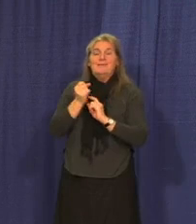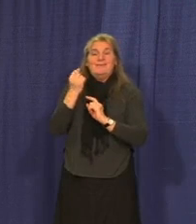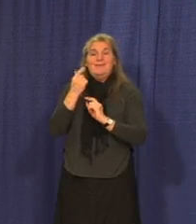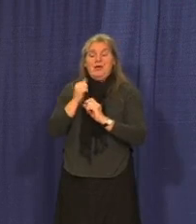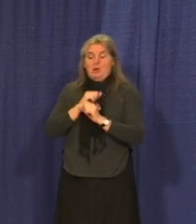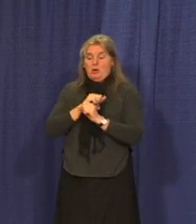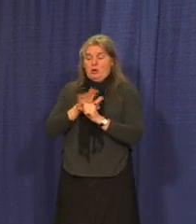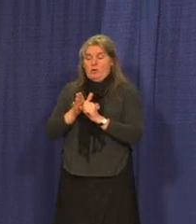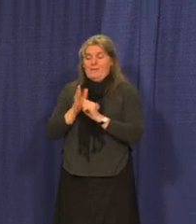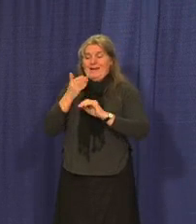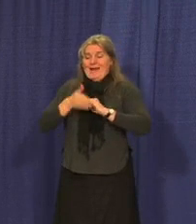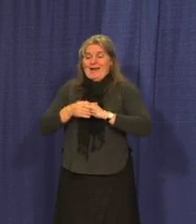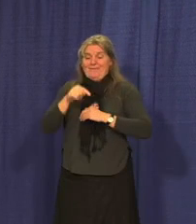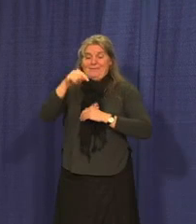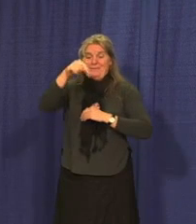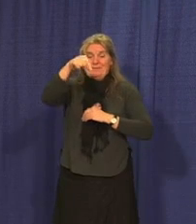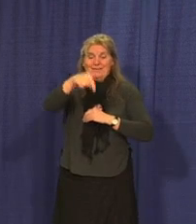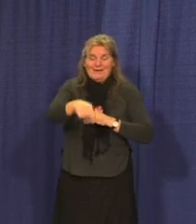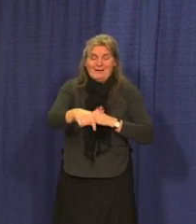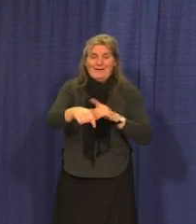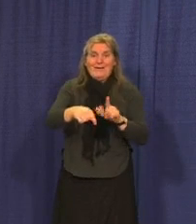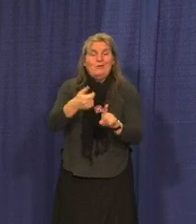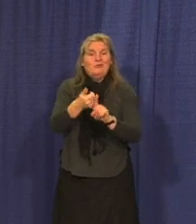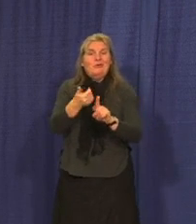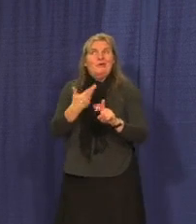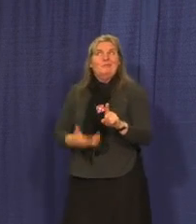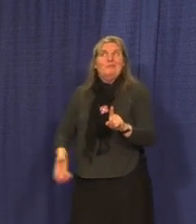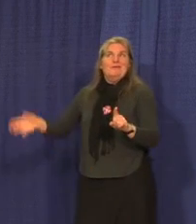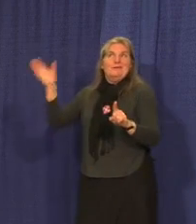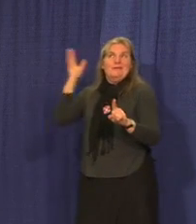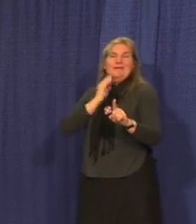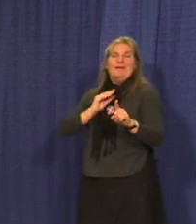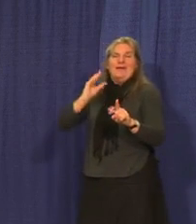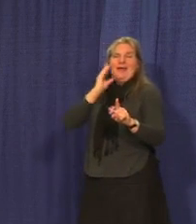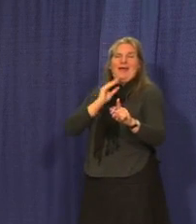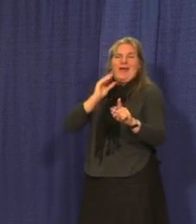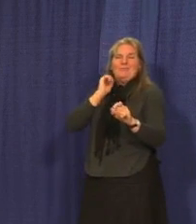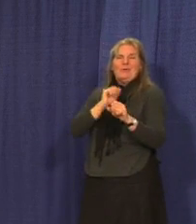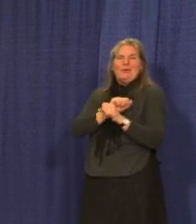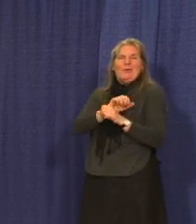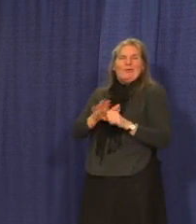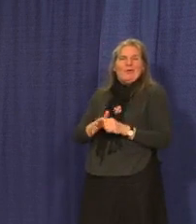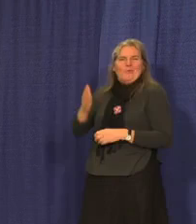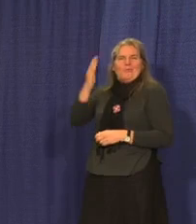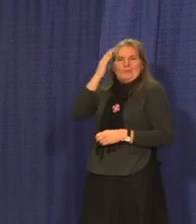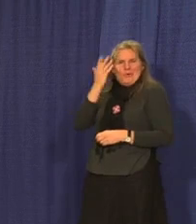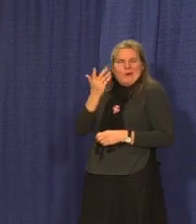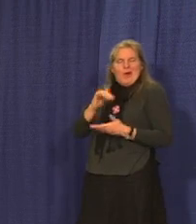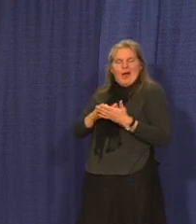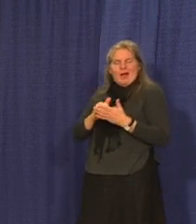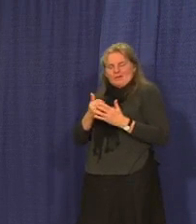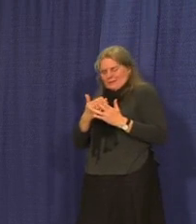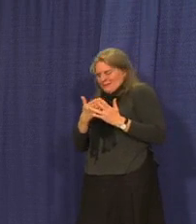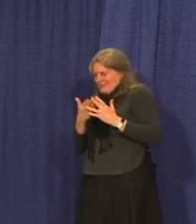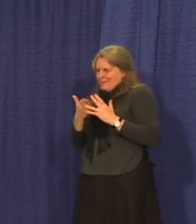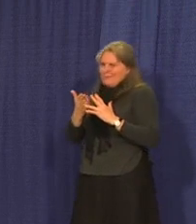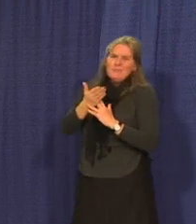again post COVID, is going to be another tool in your toolbox,